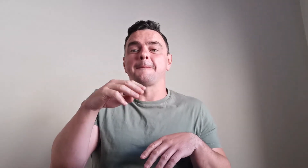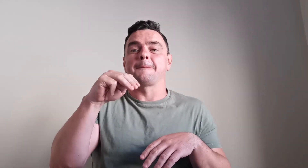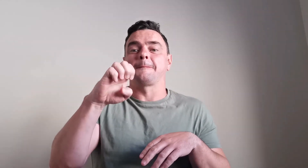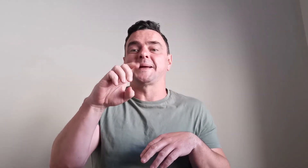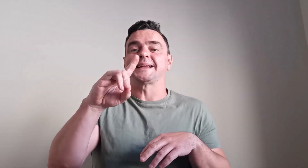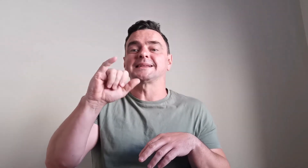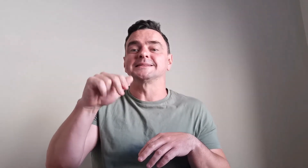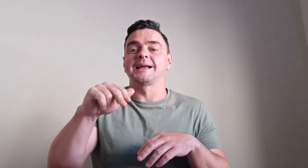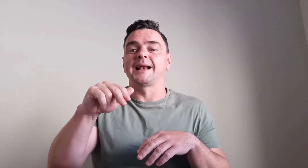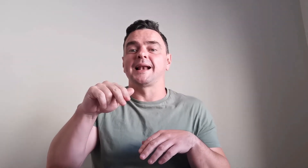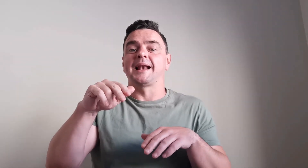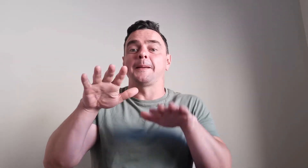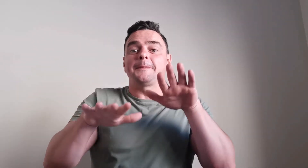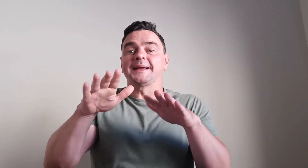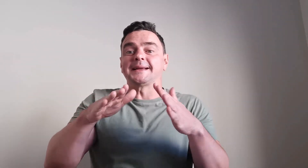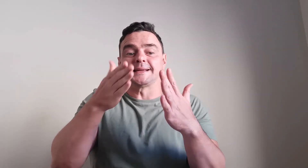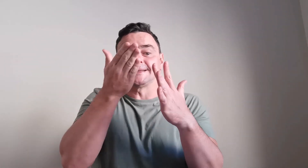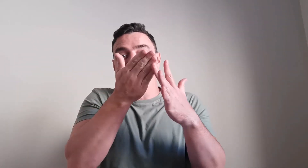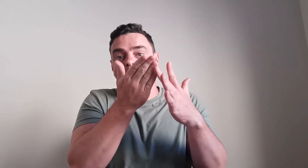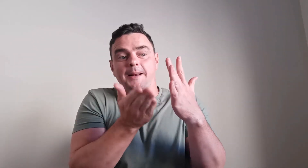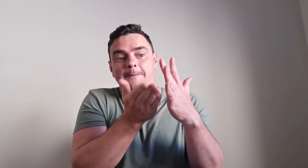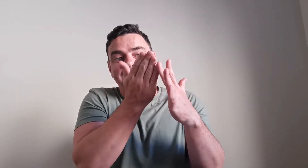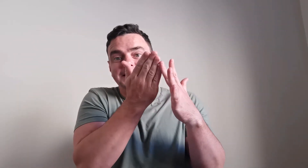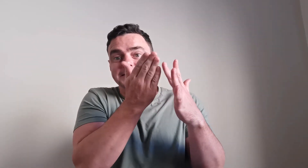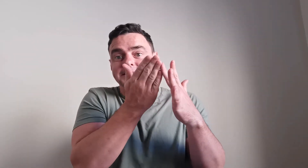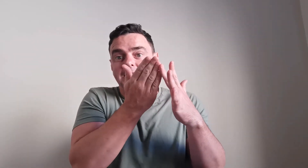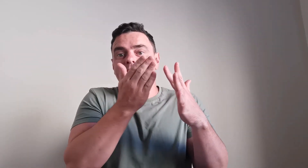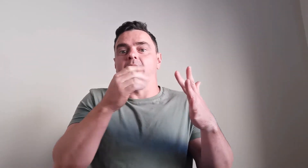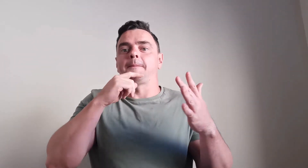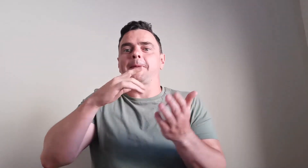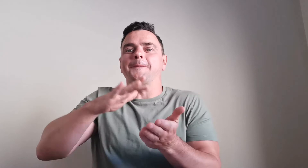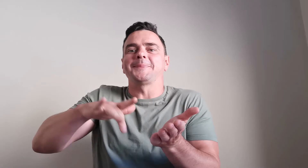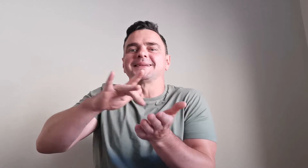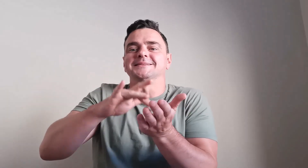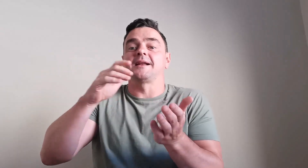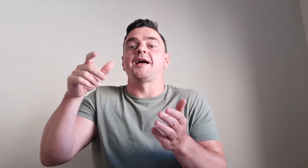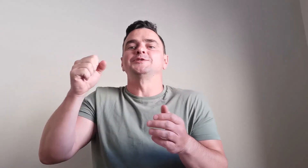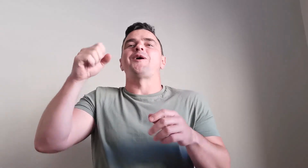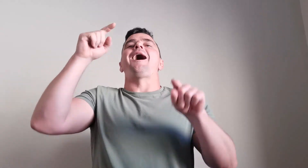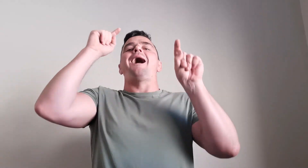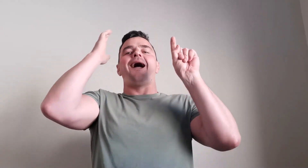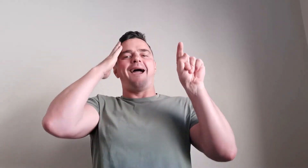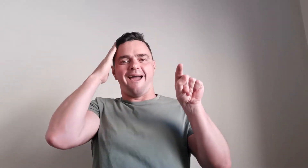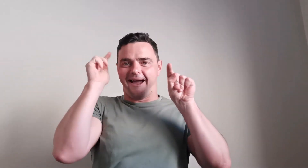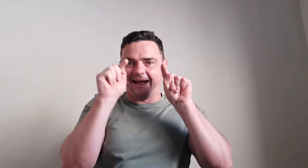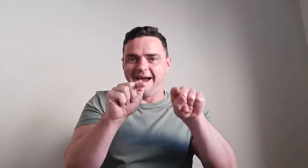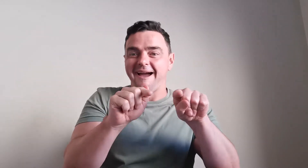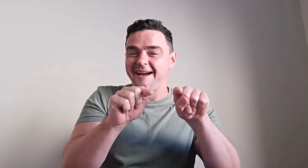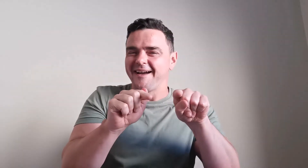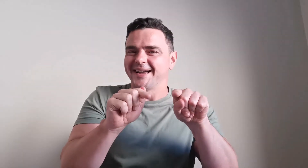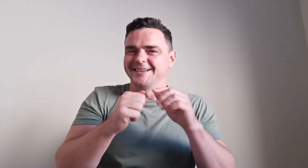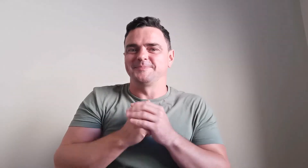brackets, x, and y, which the students grasp easily; or the sign for 'median', which visually indicates the midpoint